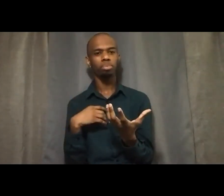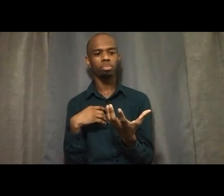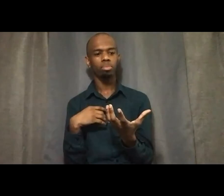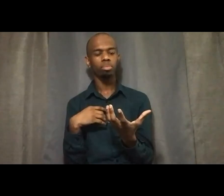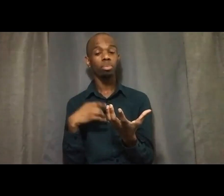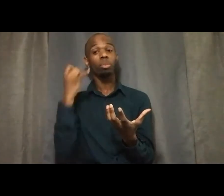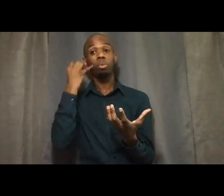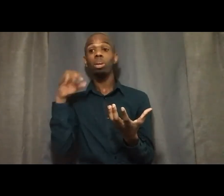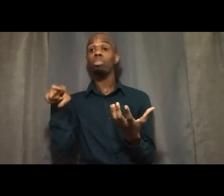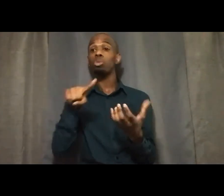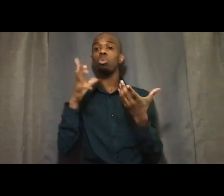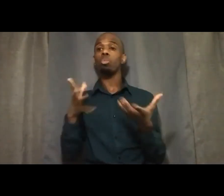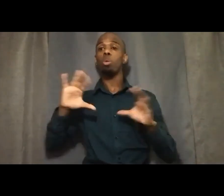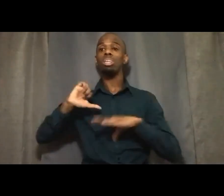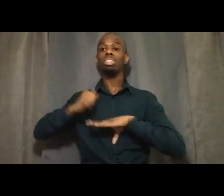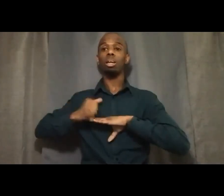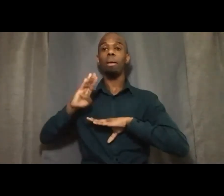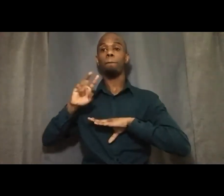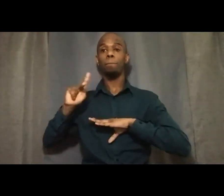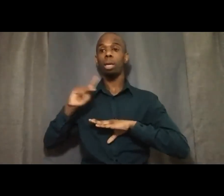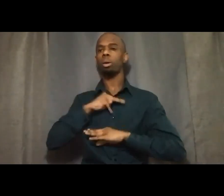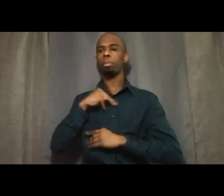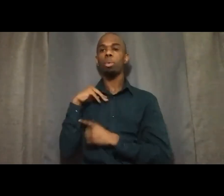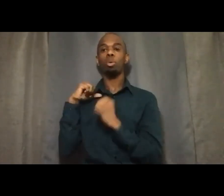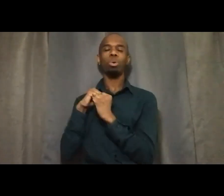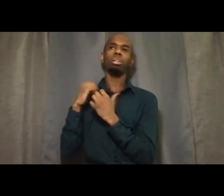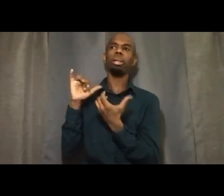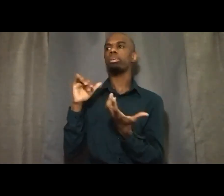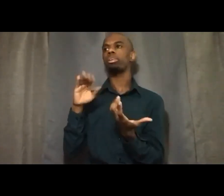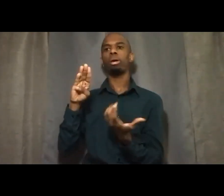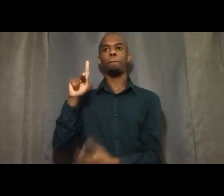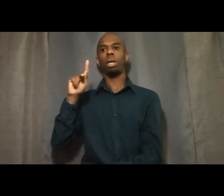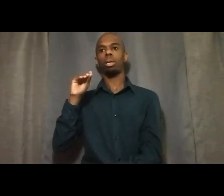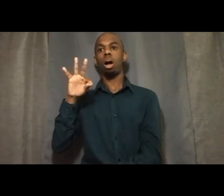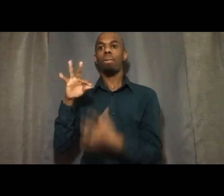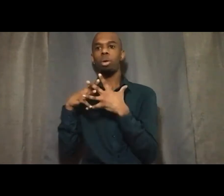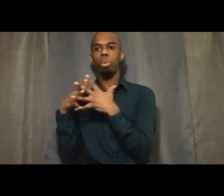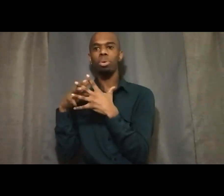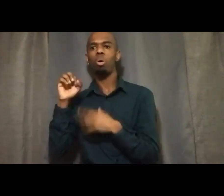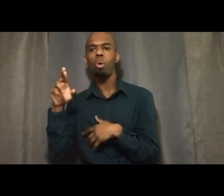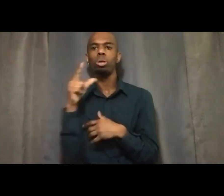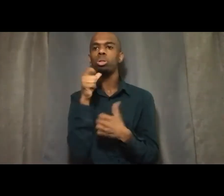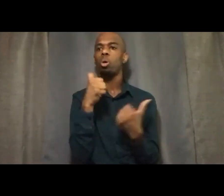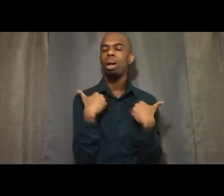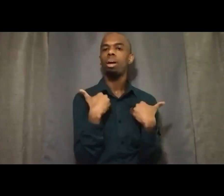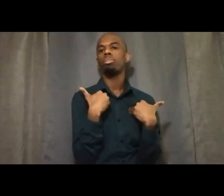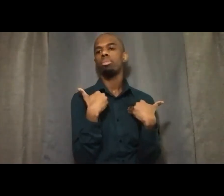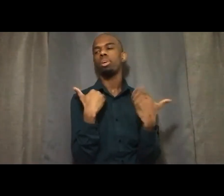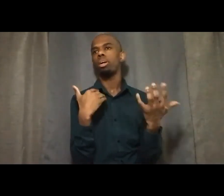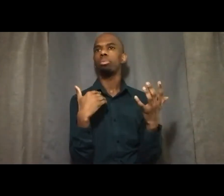and don't have a OneUnited branch by you, where there is no, what are they called? The credit union, right.